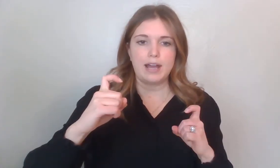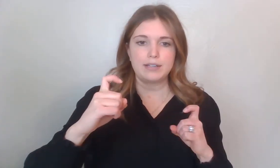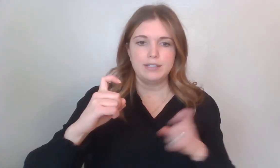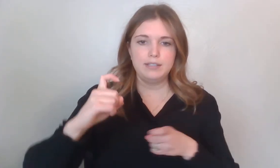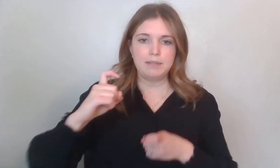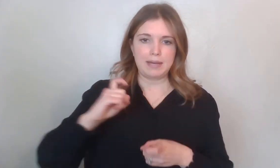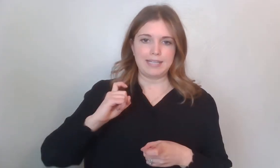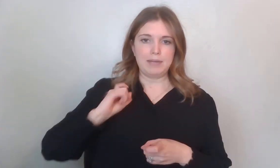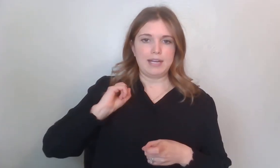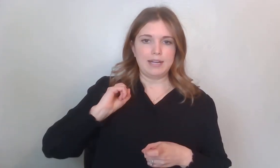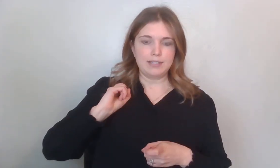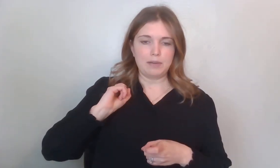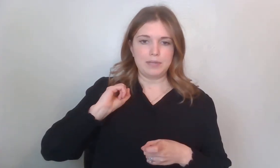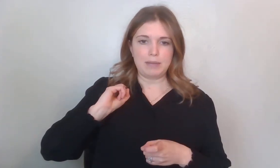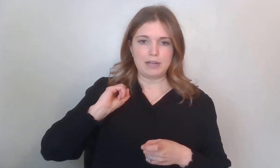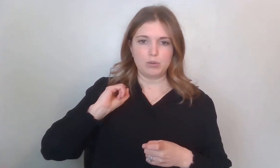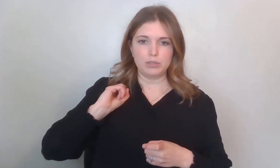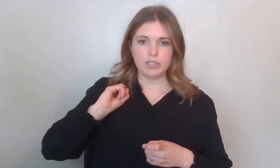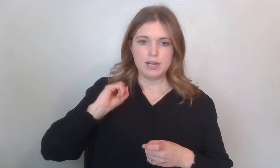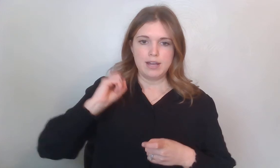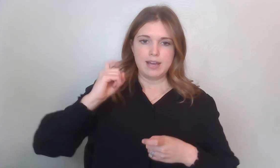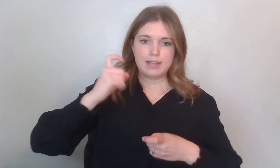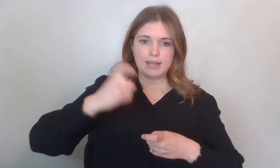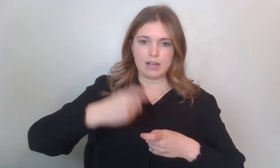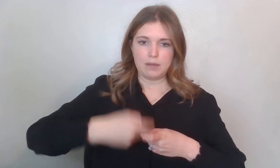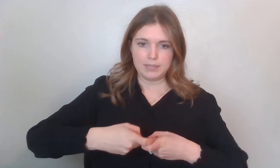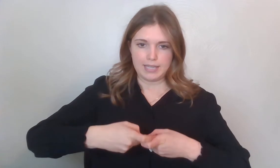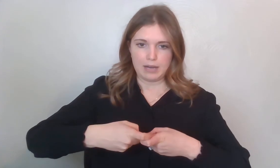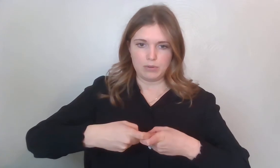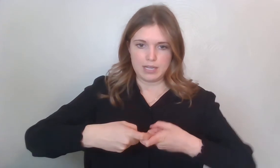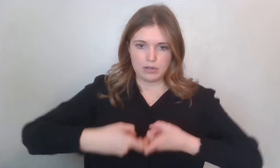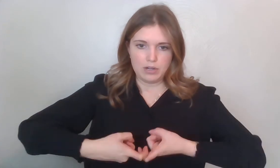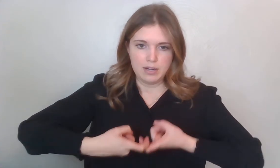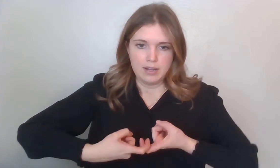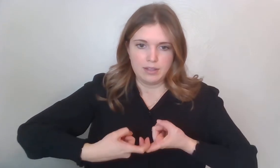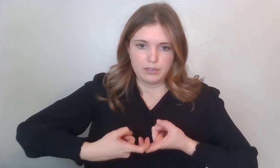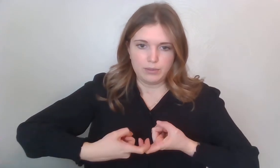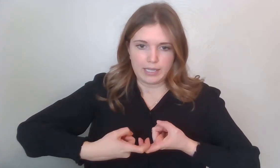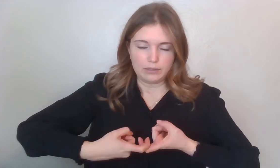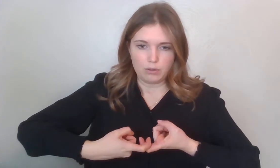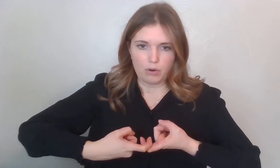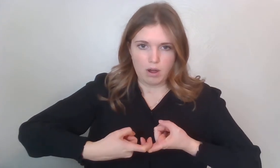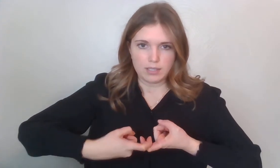X's. My dominant hand is up near my shoulder then it comes down here they do like a little cross.